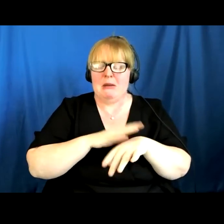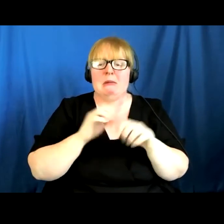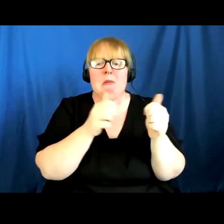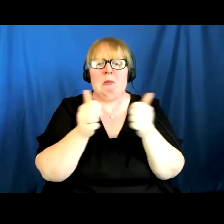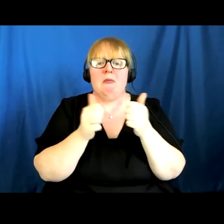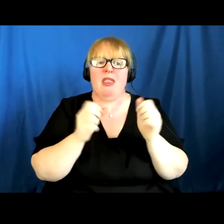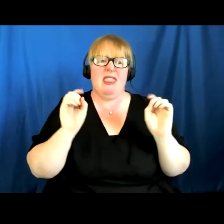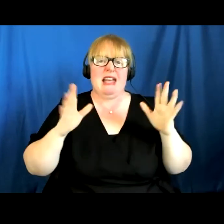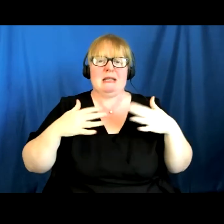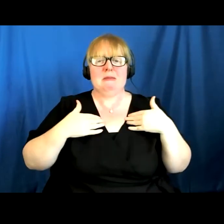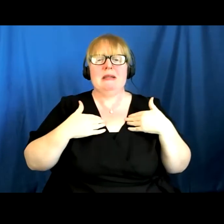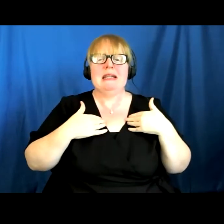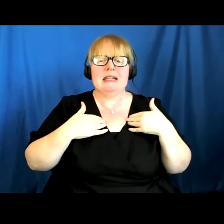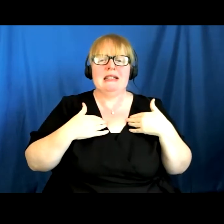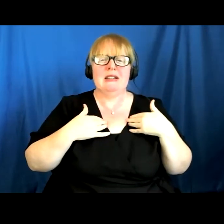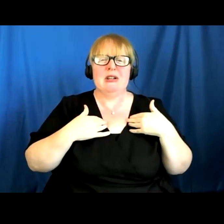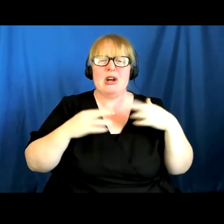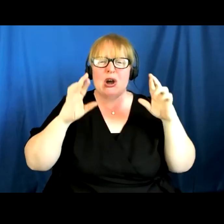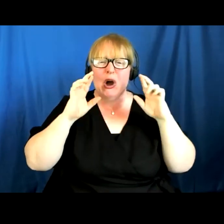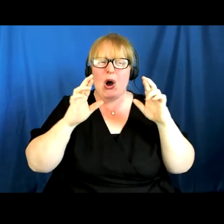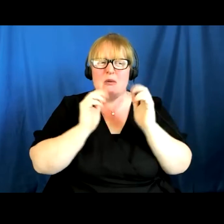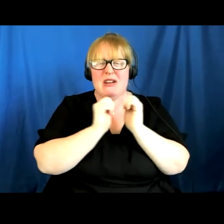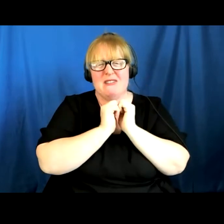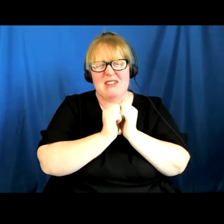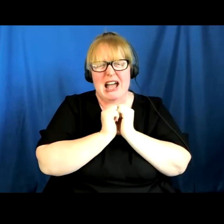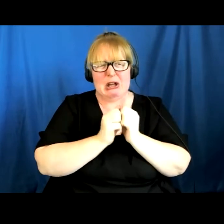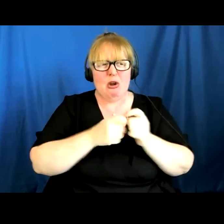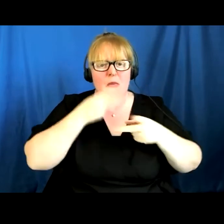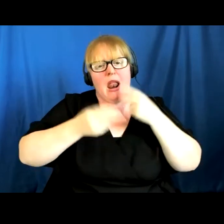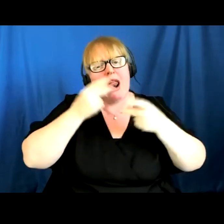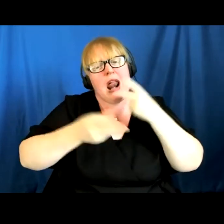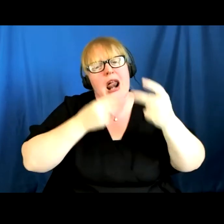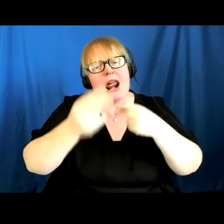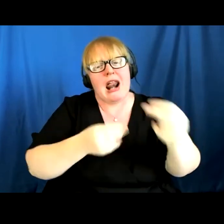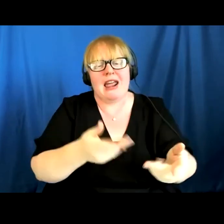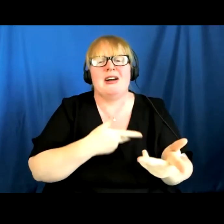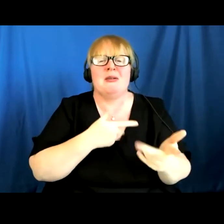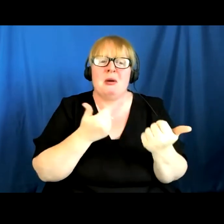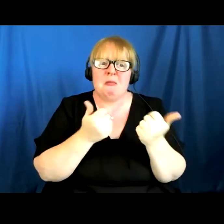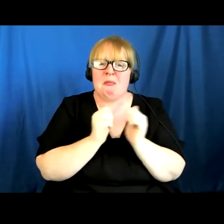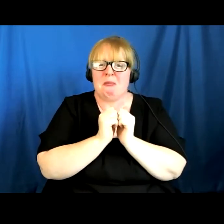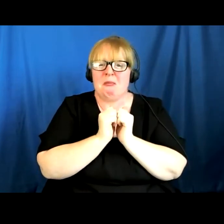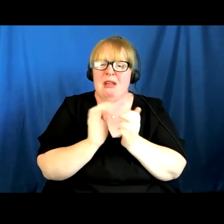So hopefully, that there was some value in that, and it wasn't too rambling .